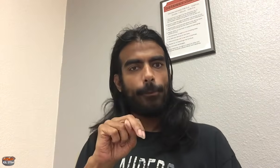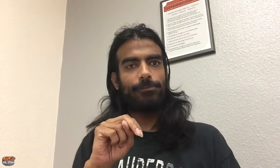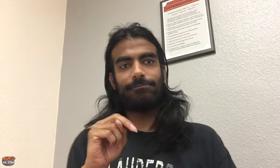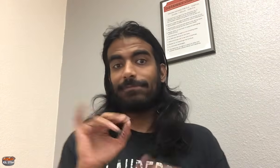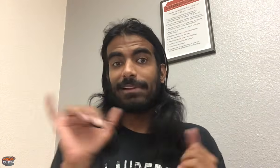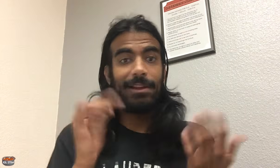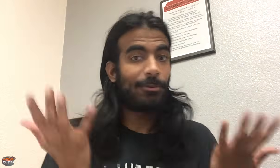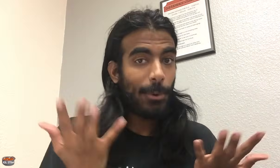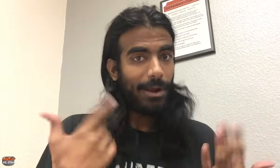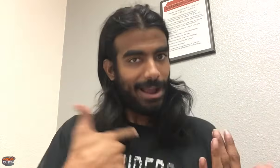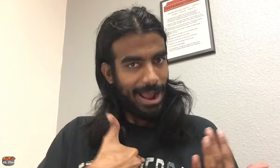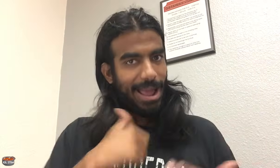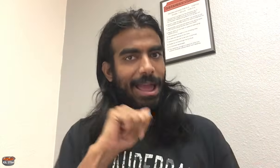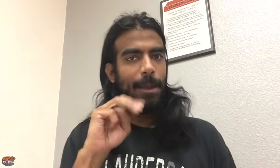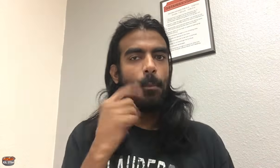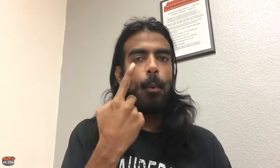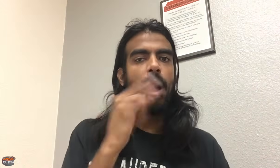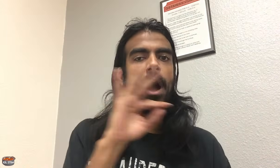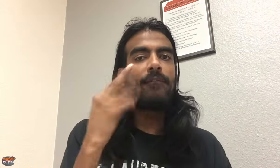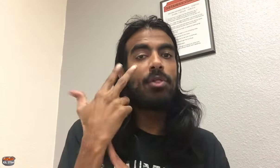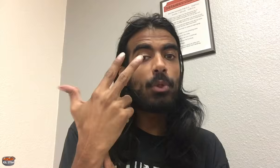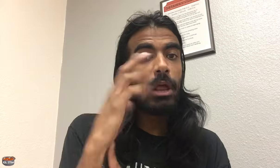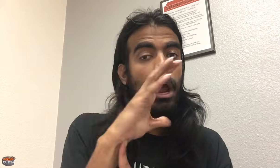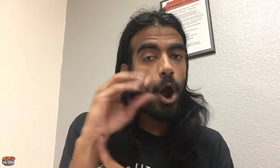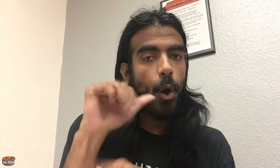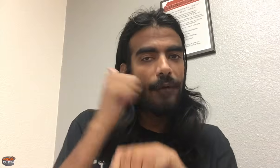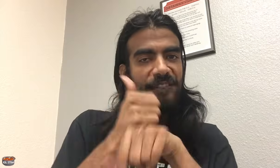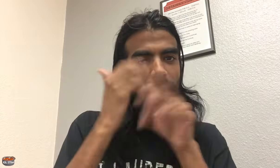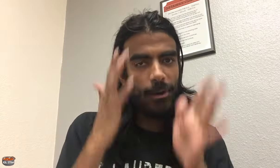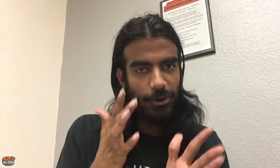We, actually have our own company. I am one of